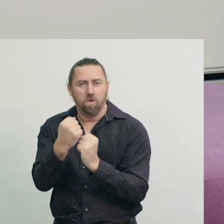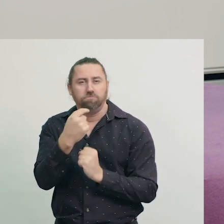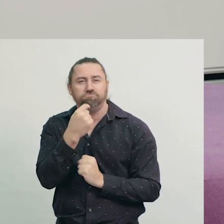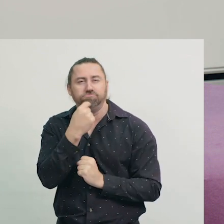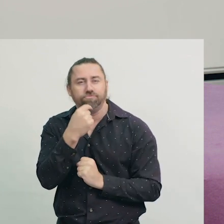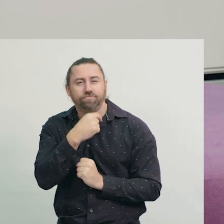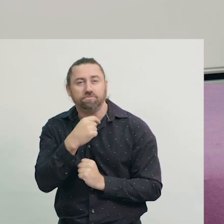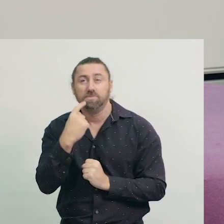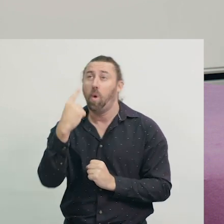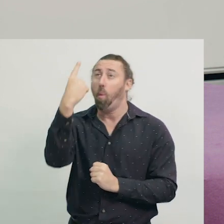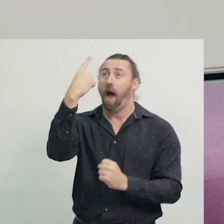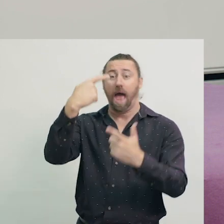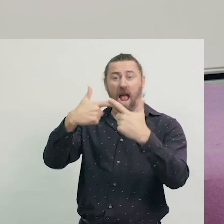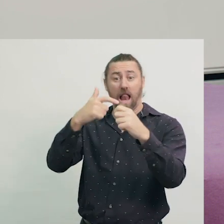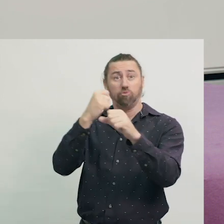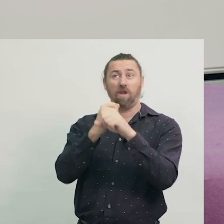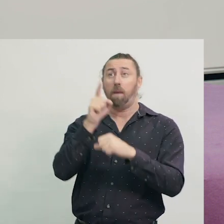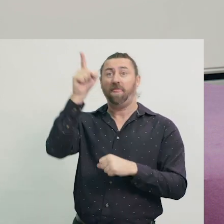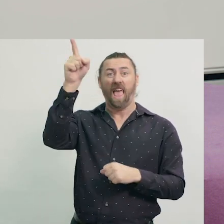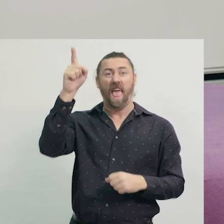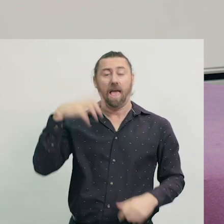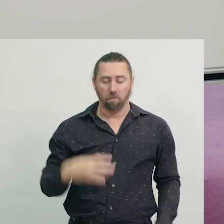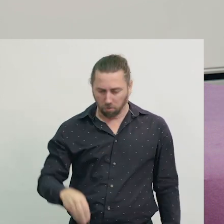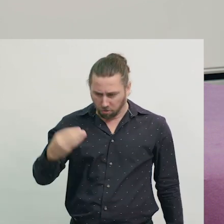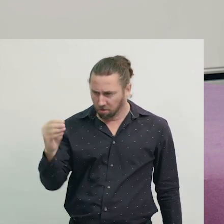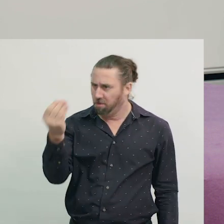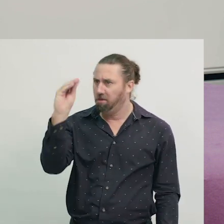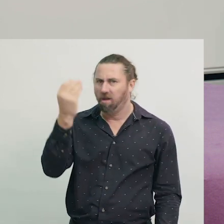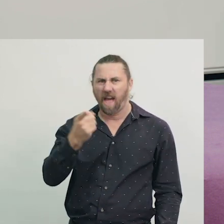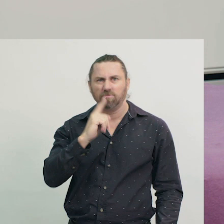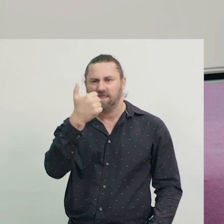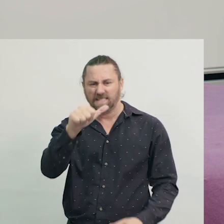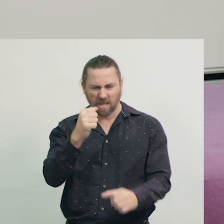1kg on the Moon would only feel like 160g.